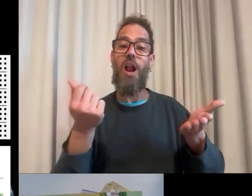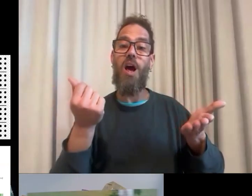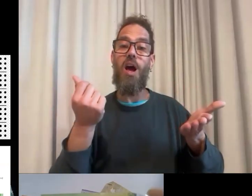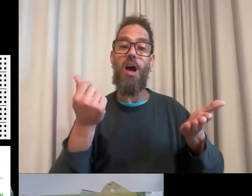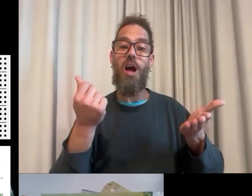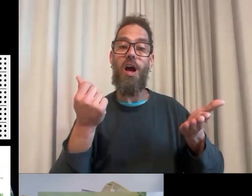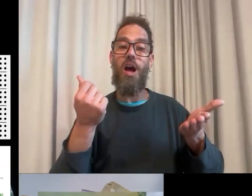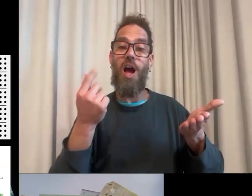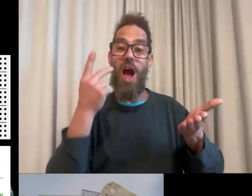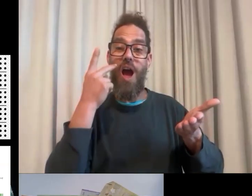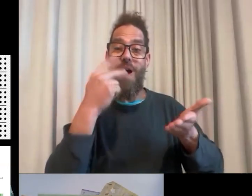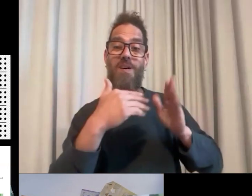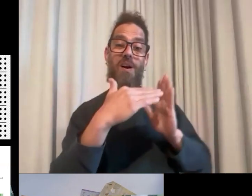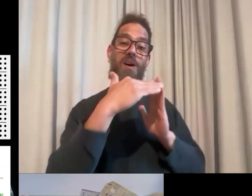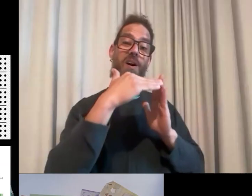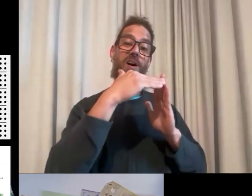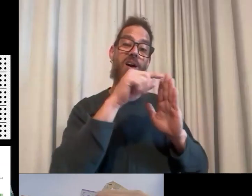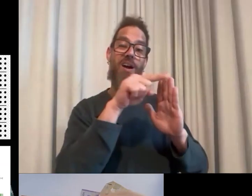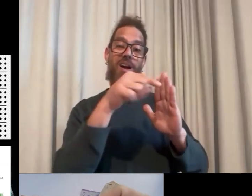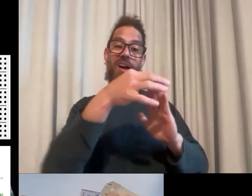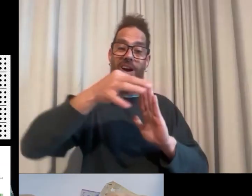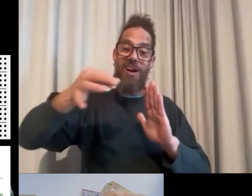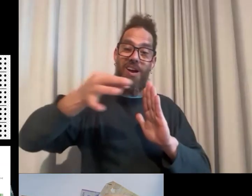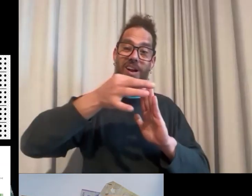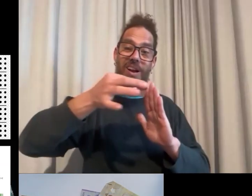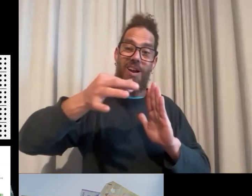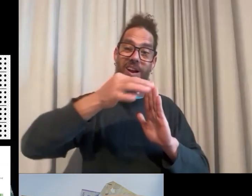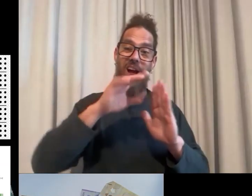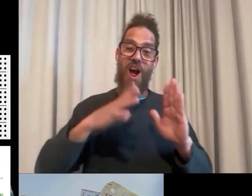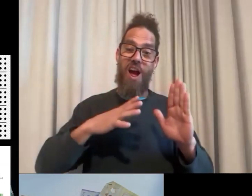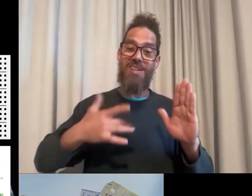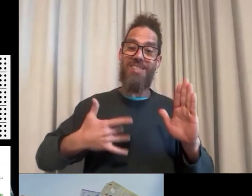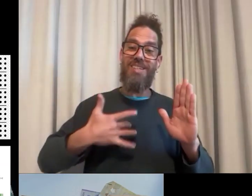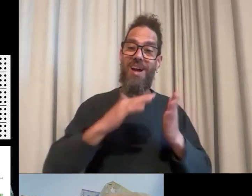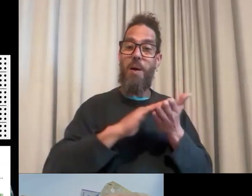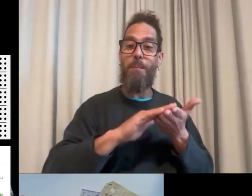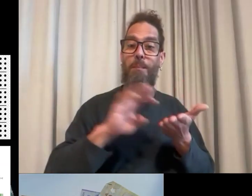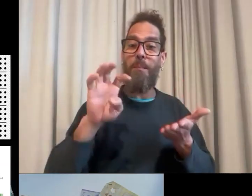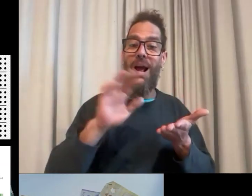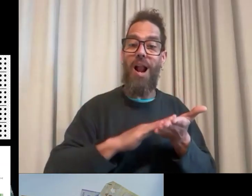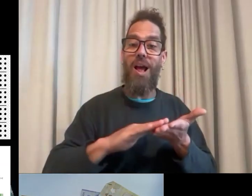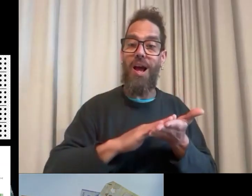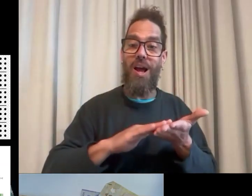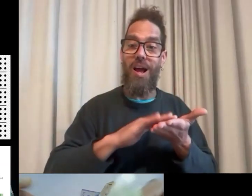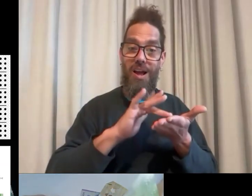I'm showing on camera a $20 bill, and I'm showing how there's tactile dots on the 20